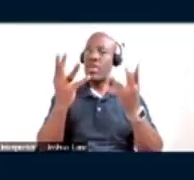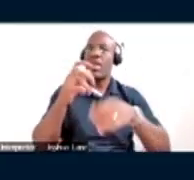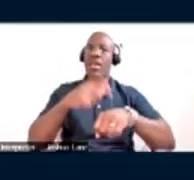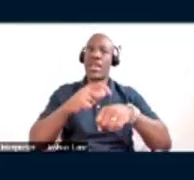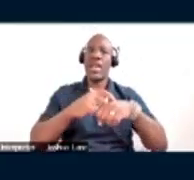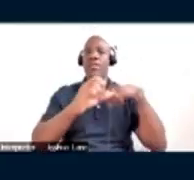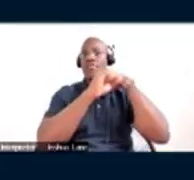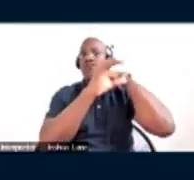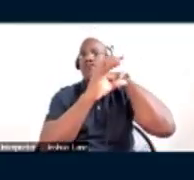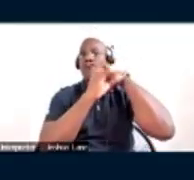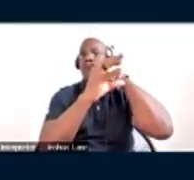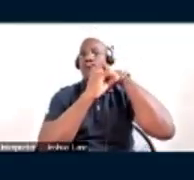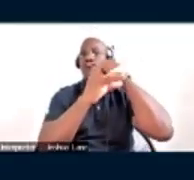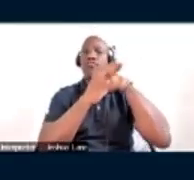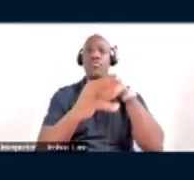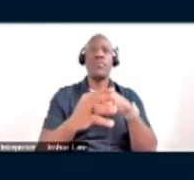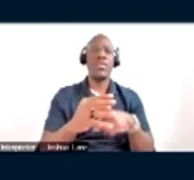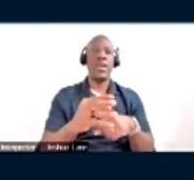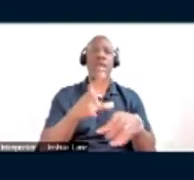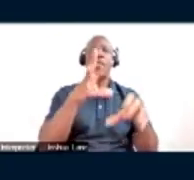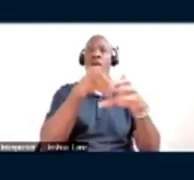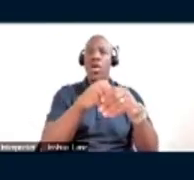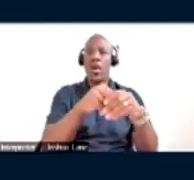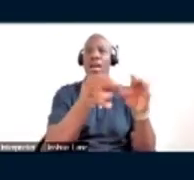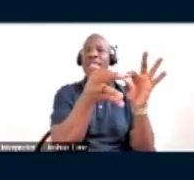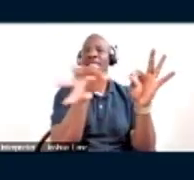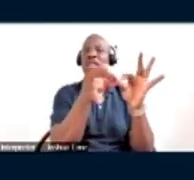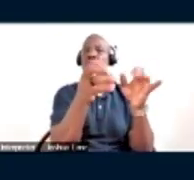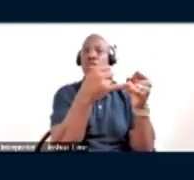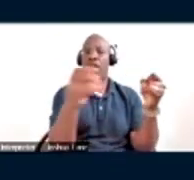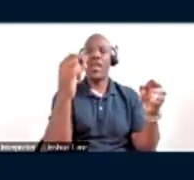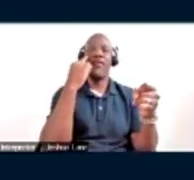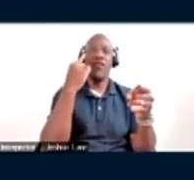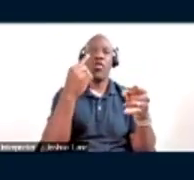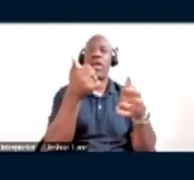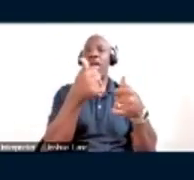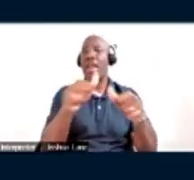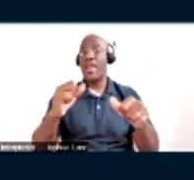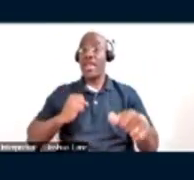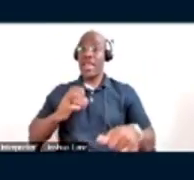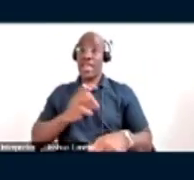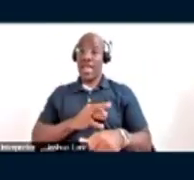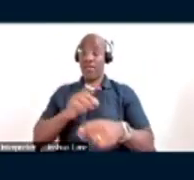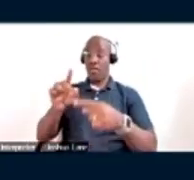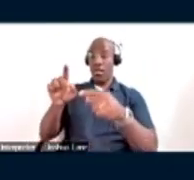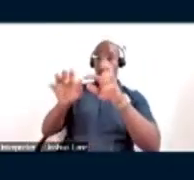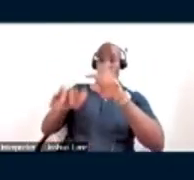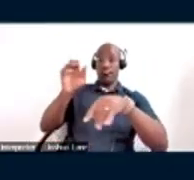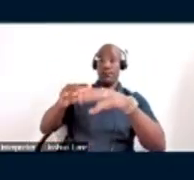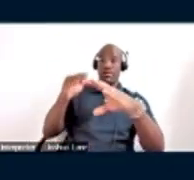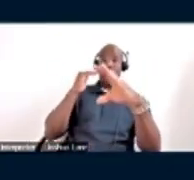So, it's on the signature line of every outgoing staff email. It's on the highly trafficked pages of our website.